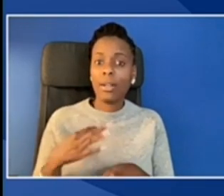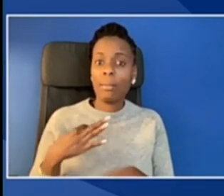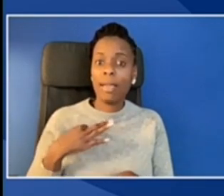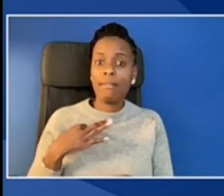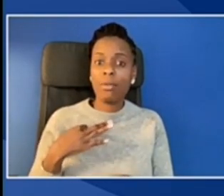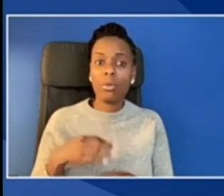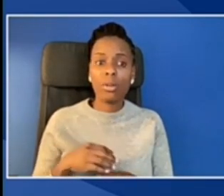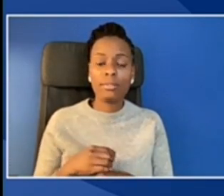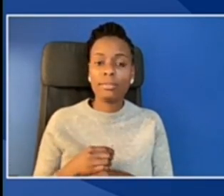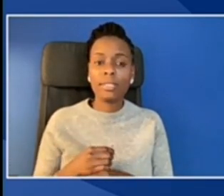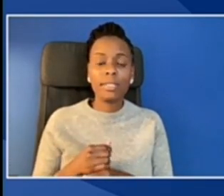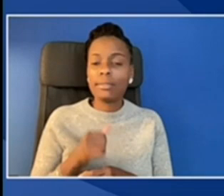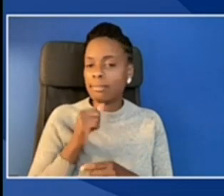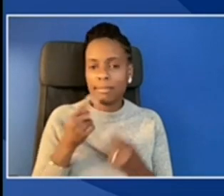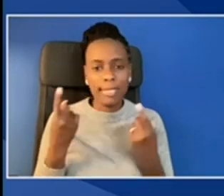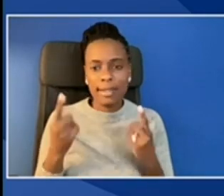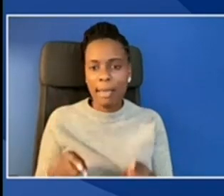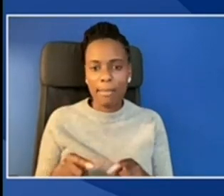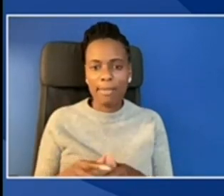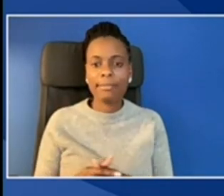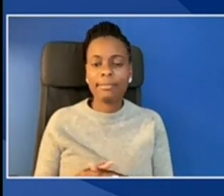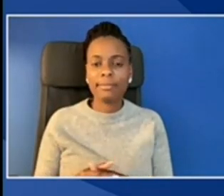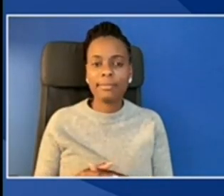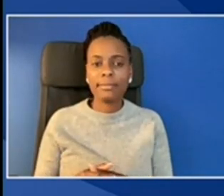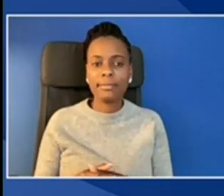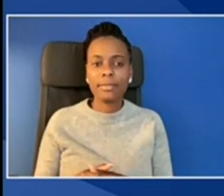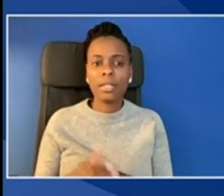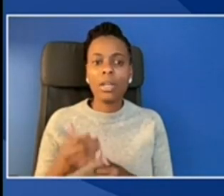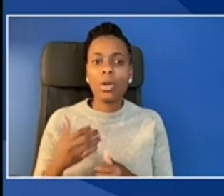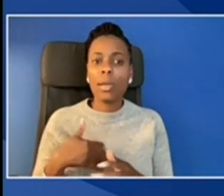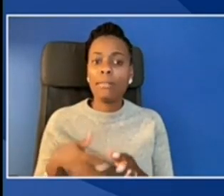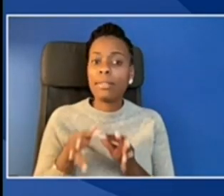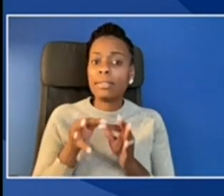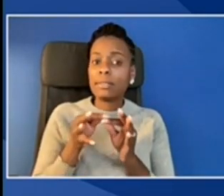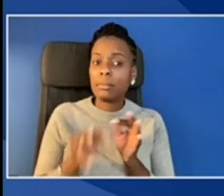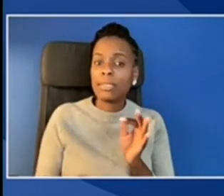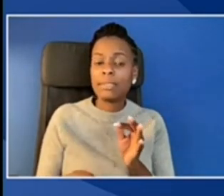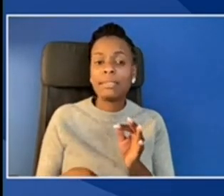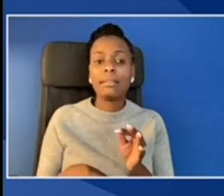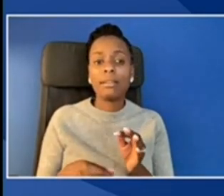come to fruition. There was a simplistic application for that. I'm presuming that perhaps the Department